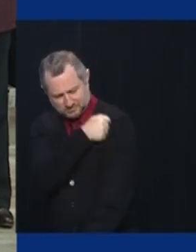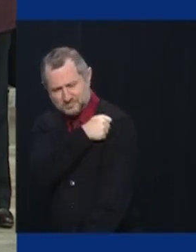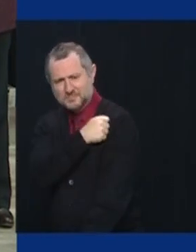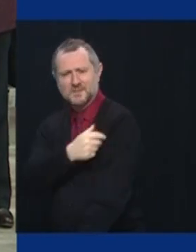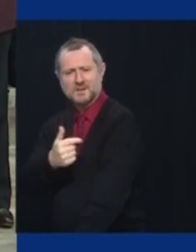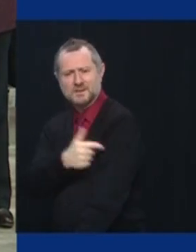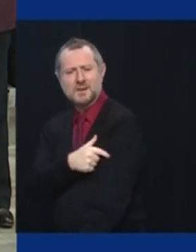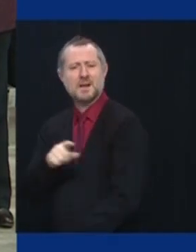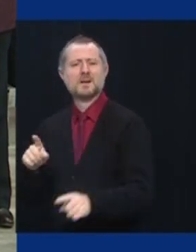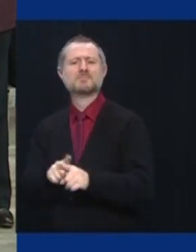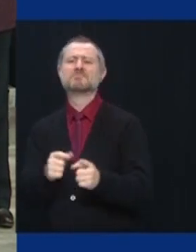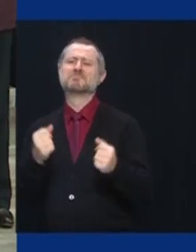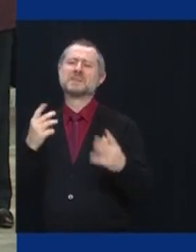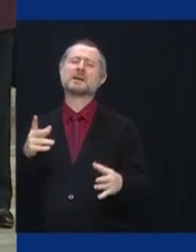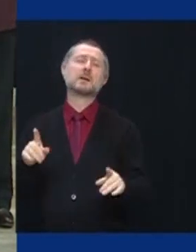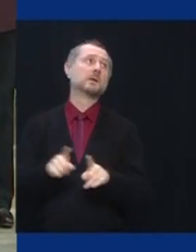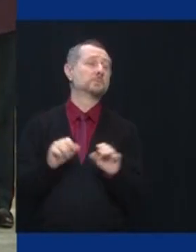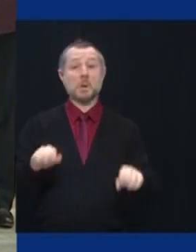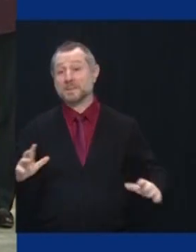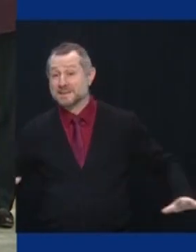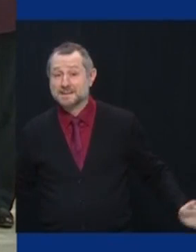HOWEVER, WE NEED TO GET THIS